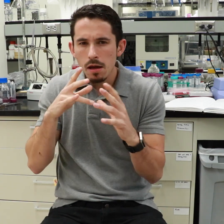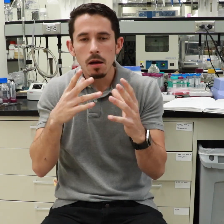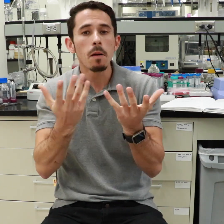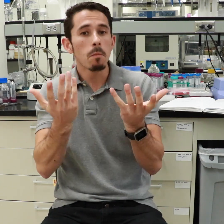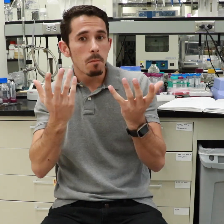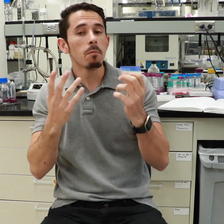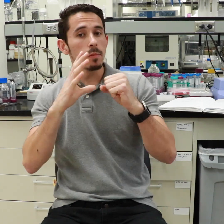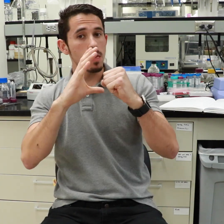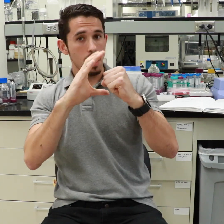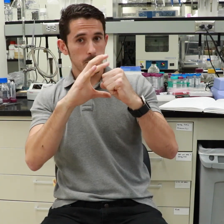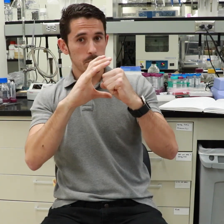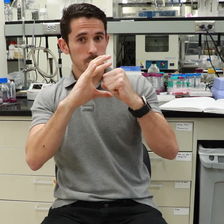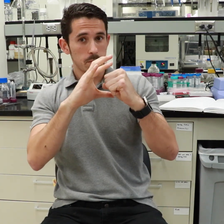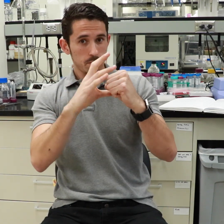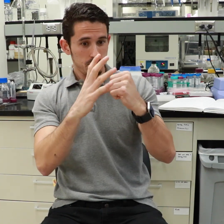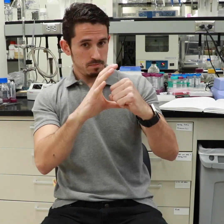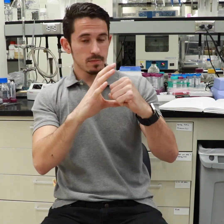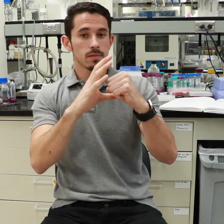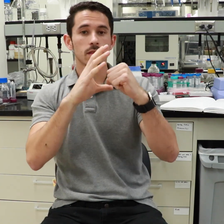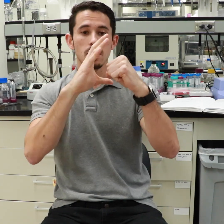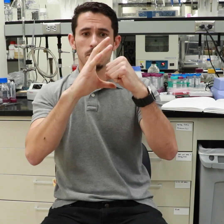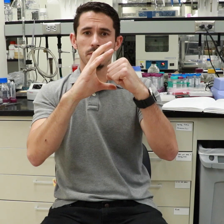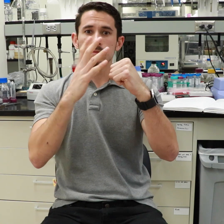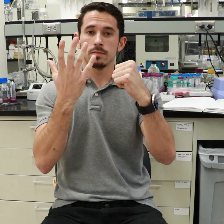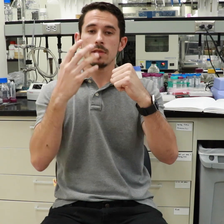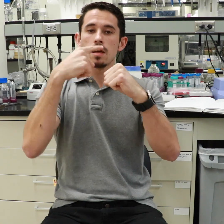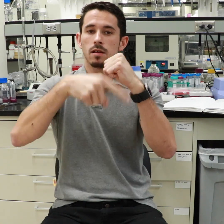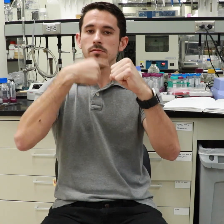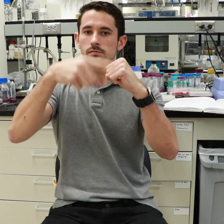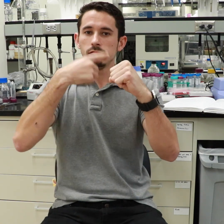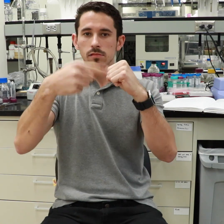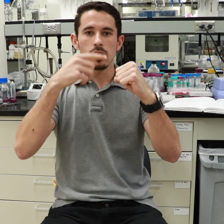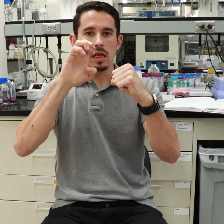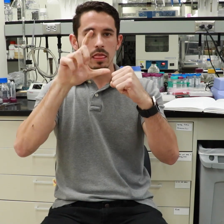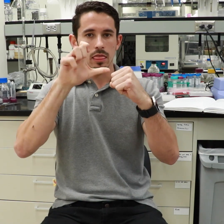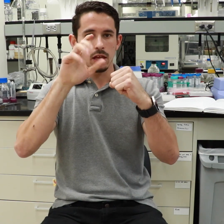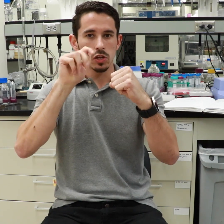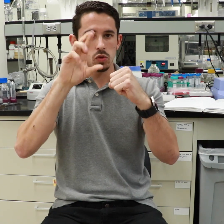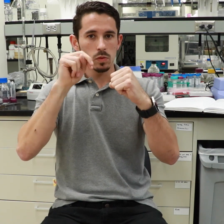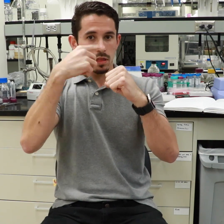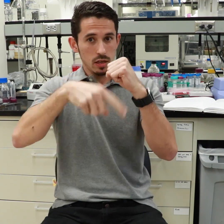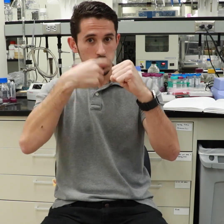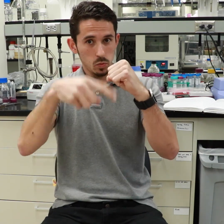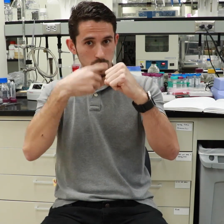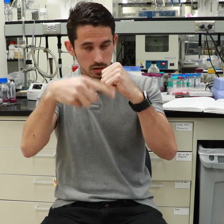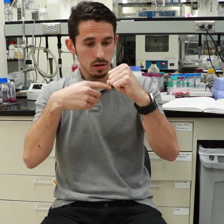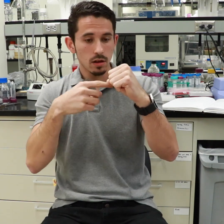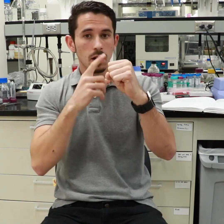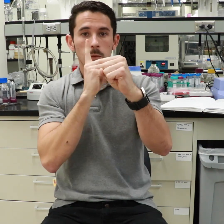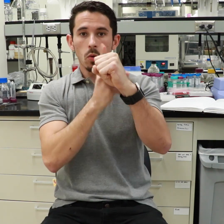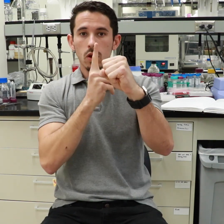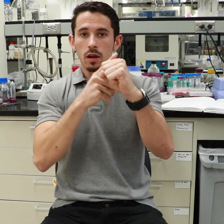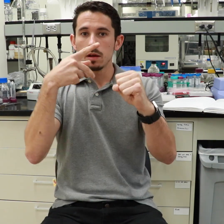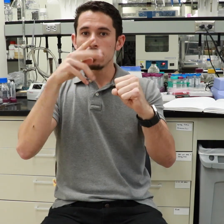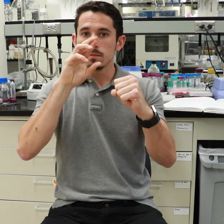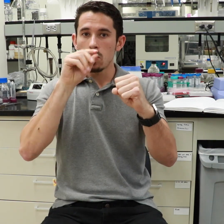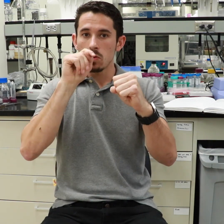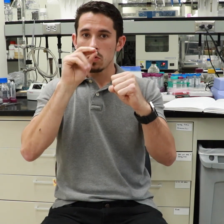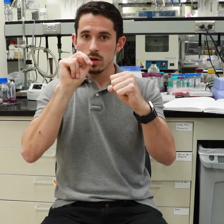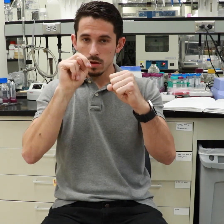We decided on -- “ATOM.” That’s the “ELECTRON,” “PROTON,